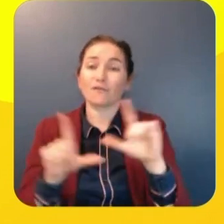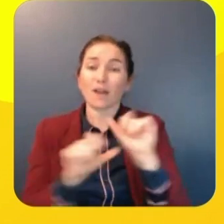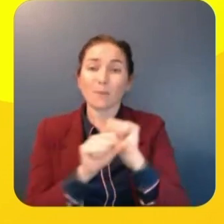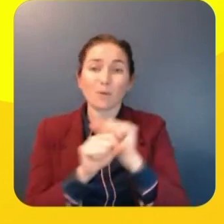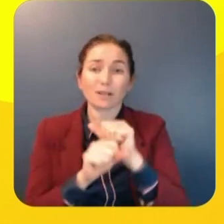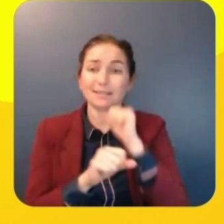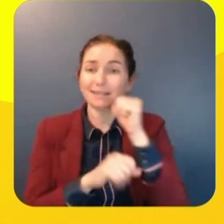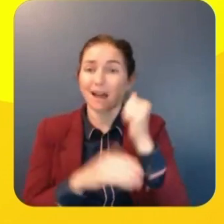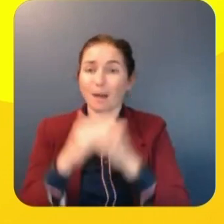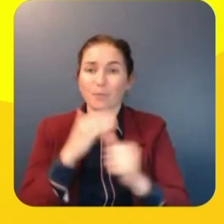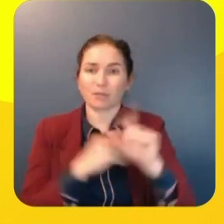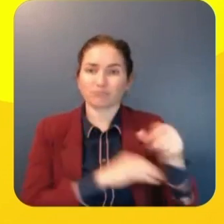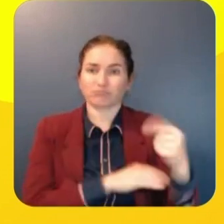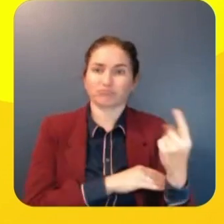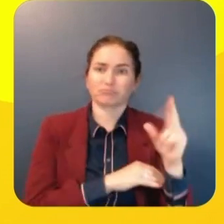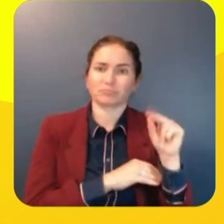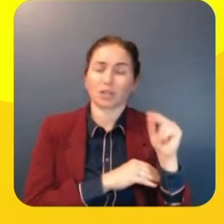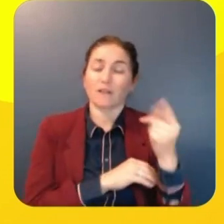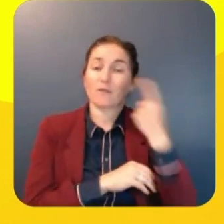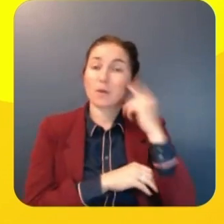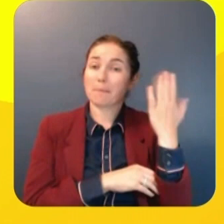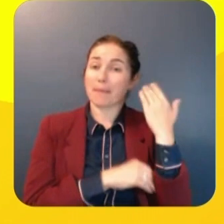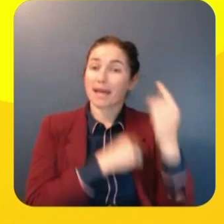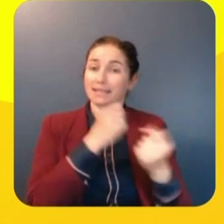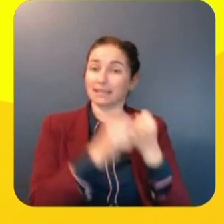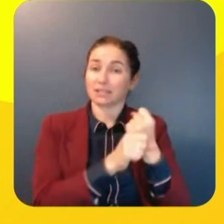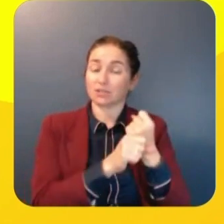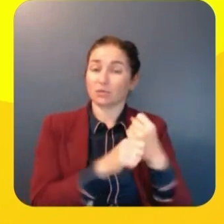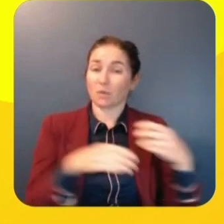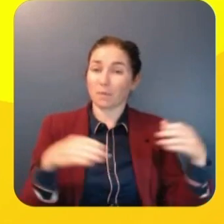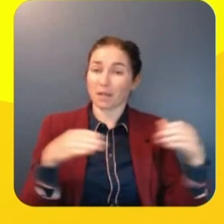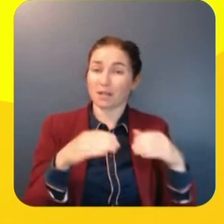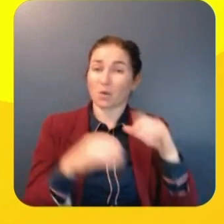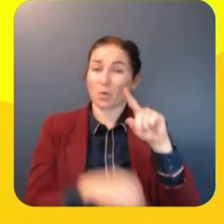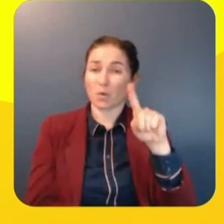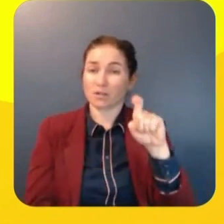Over this past year, we brought together 125 tech industry experts,